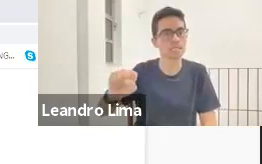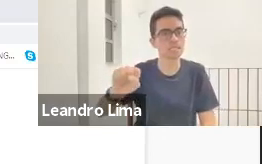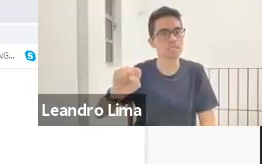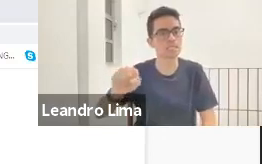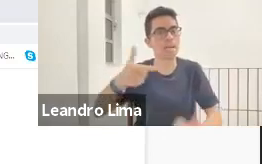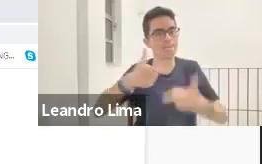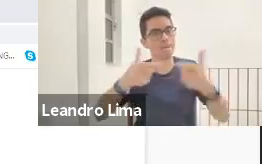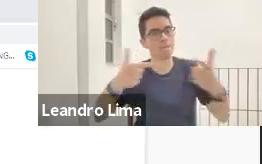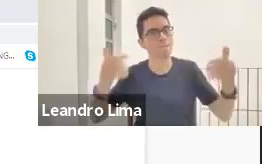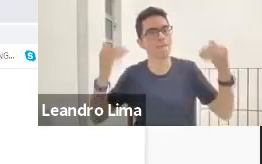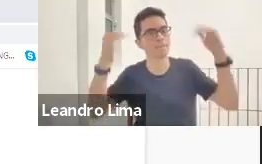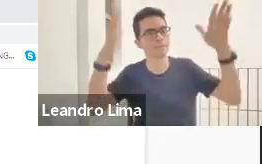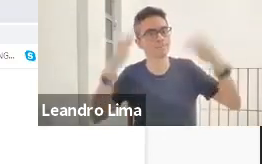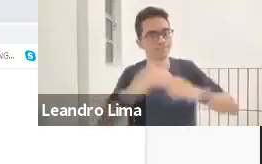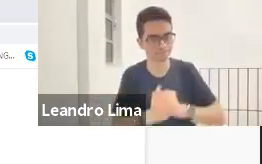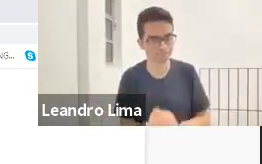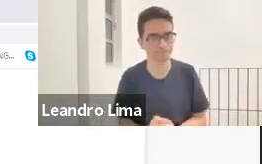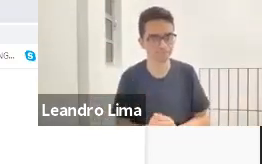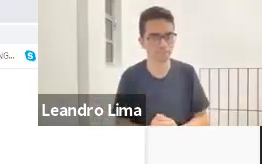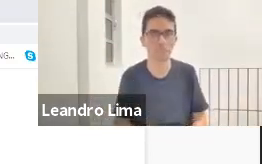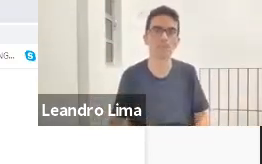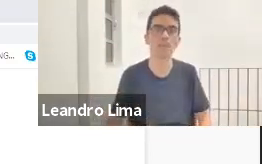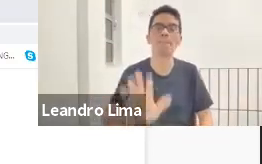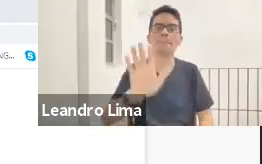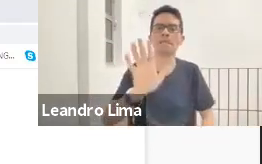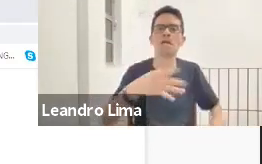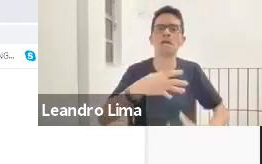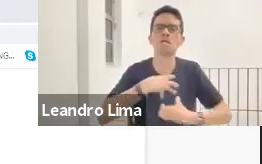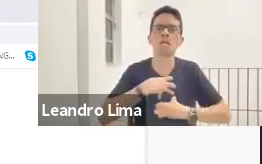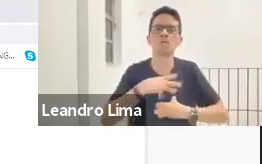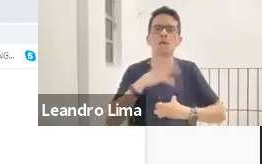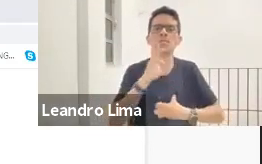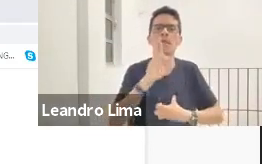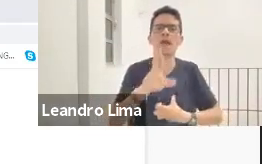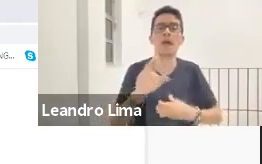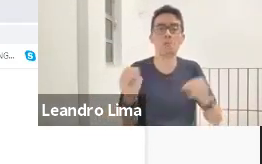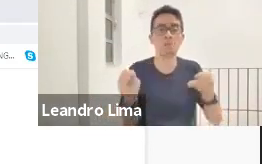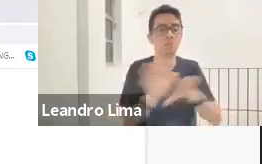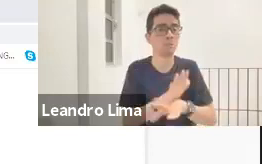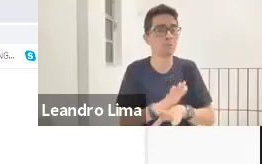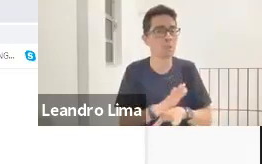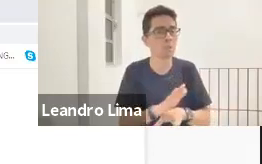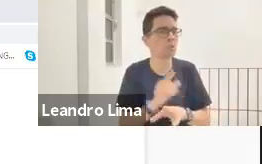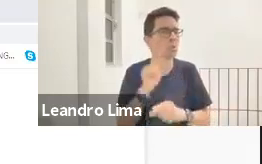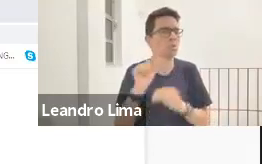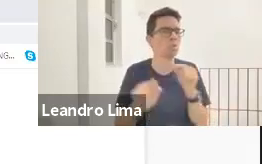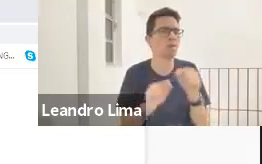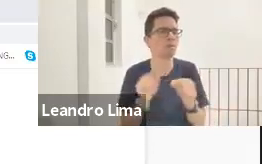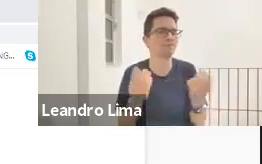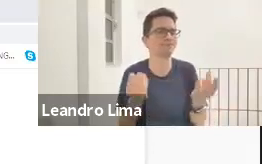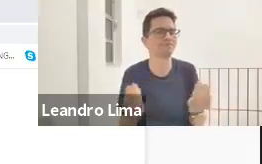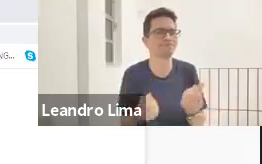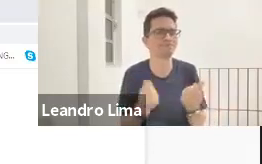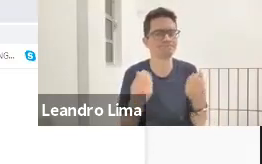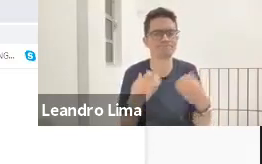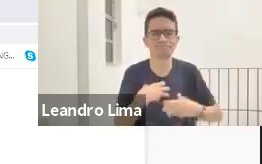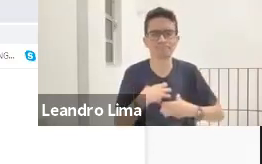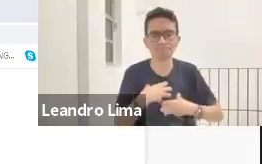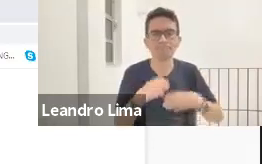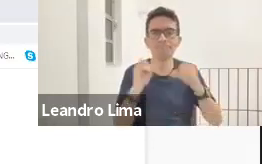But one way. y. If to answer this one y. If to answer this in a very practical way one of the ways of teaching that I always used.